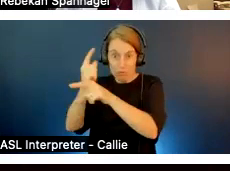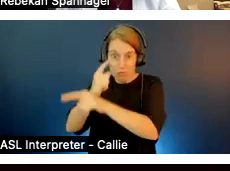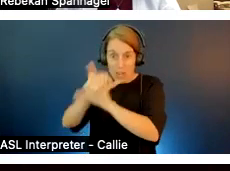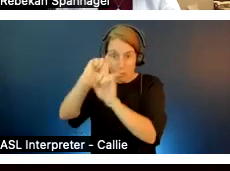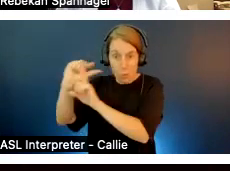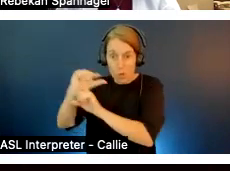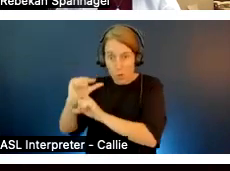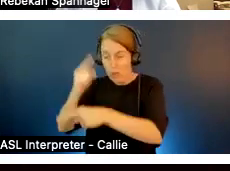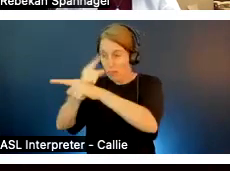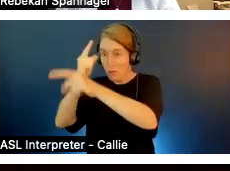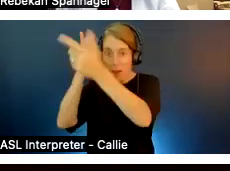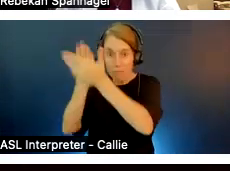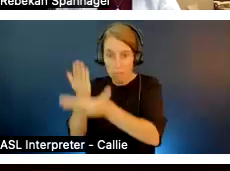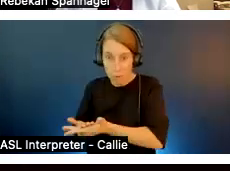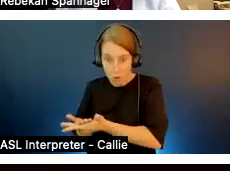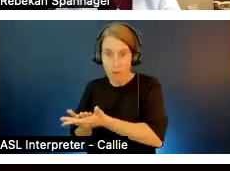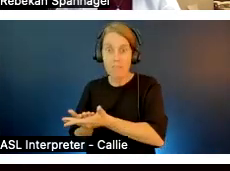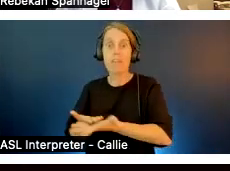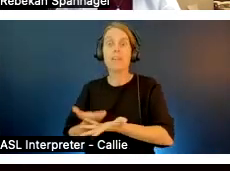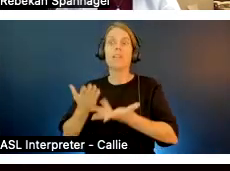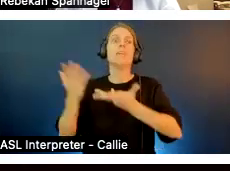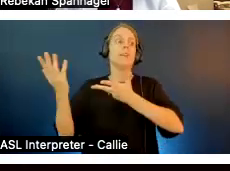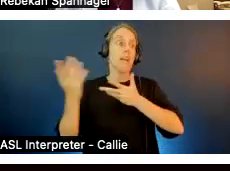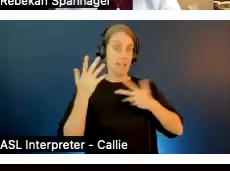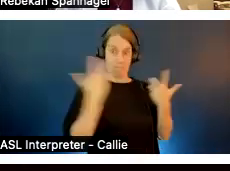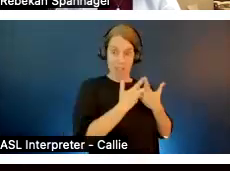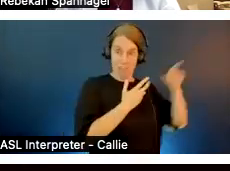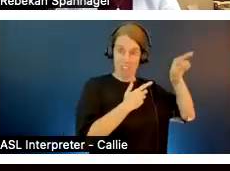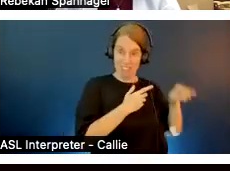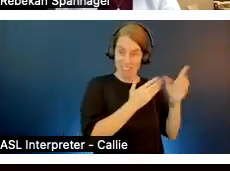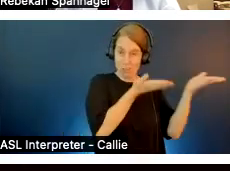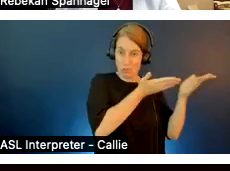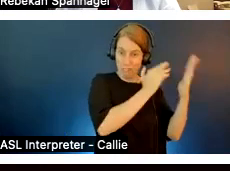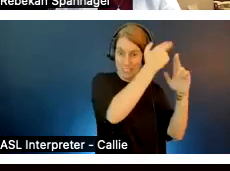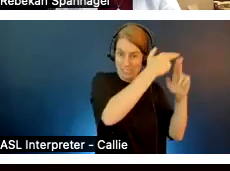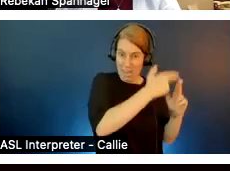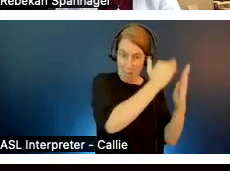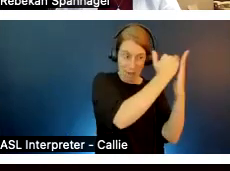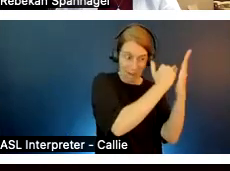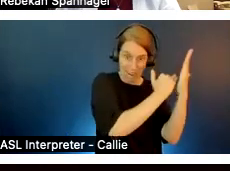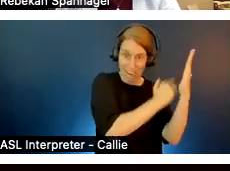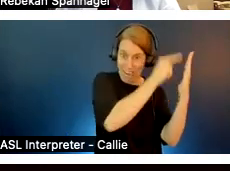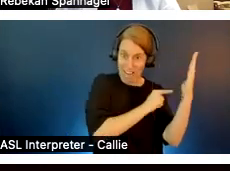that i get this treatment or service or device as soon as possible so i don't have to fight over it